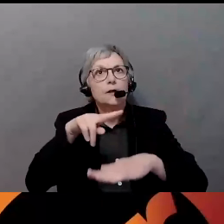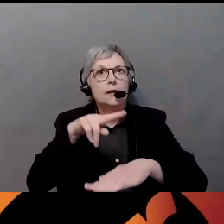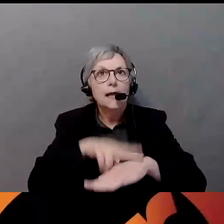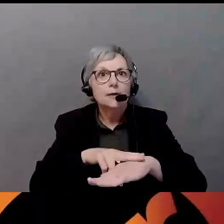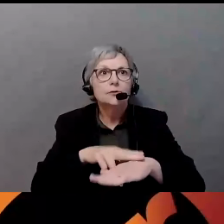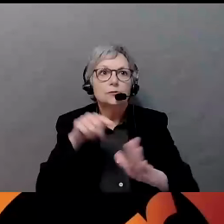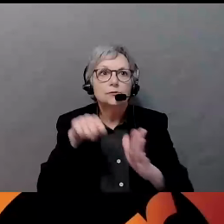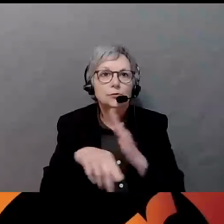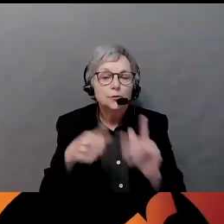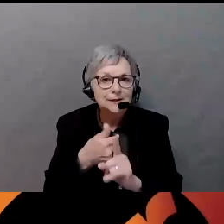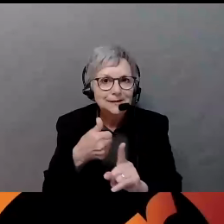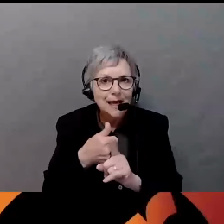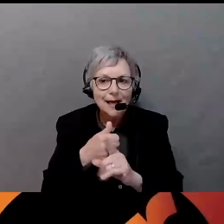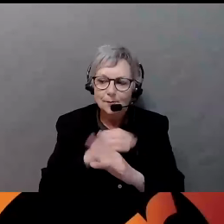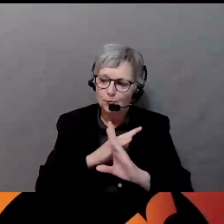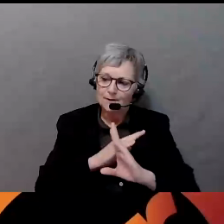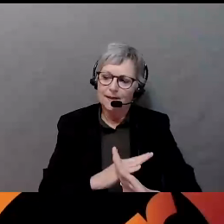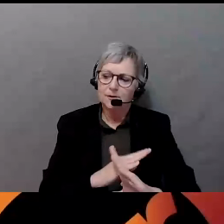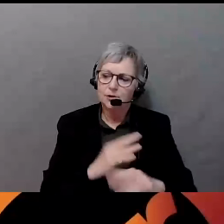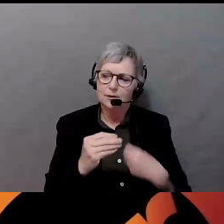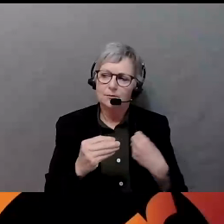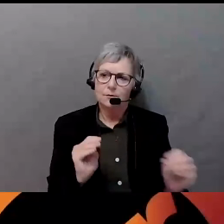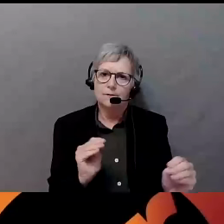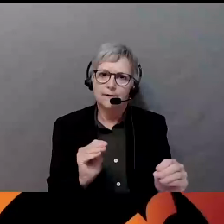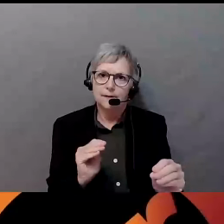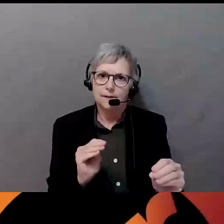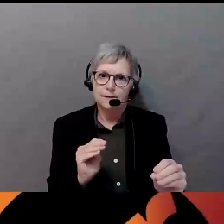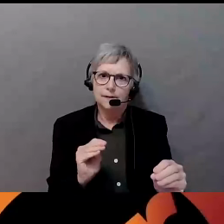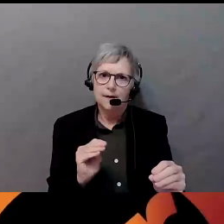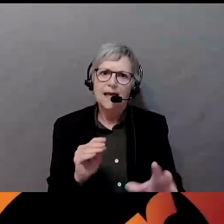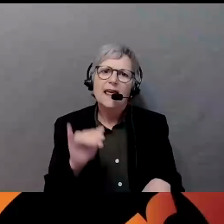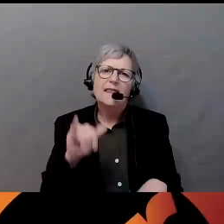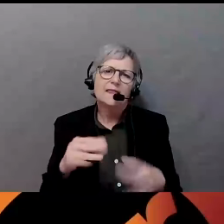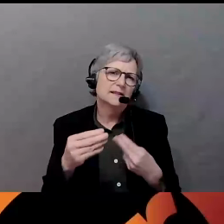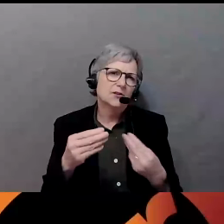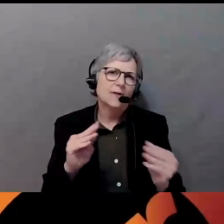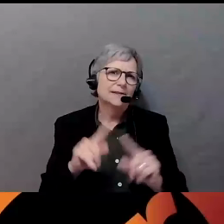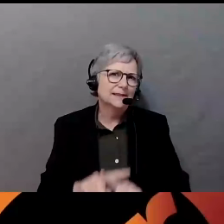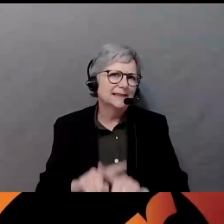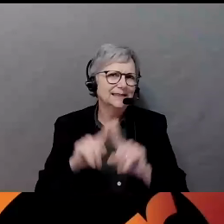WHAT IS DIFFERENT ABOUT THIS OFFICE IS THEY ARE WORKING THROUGH